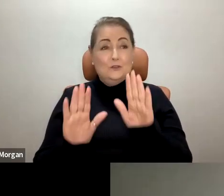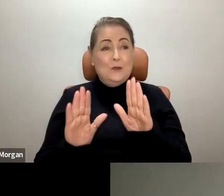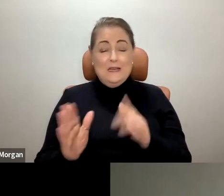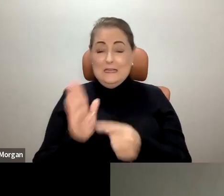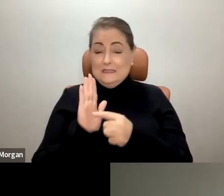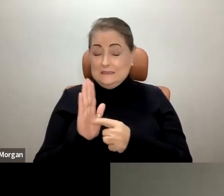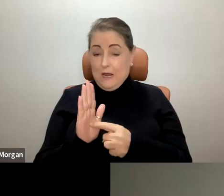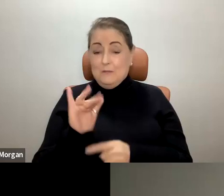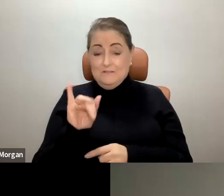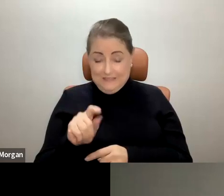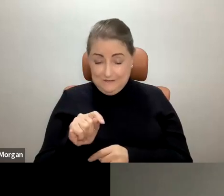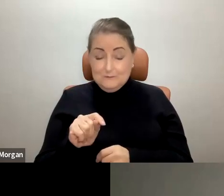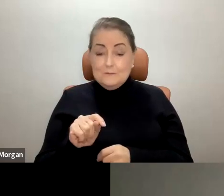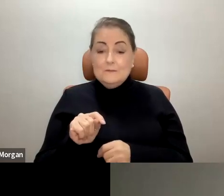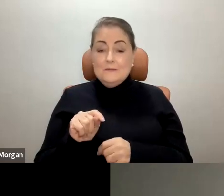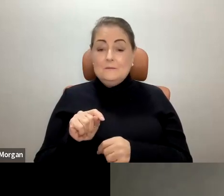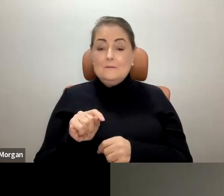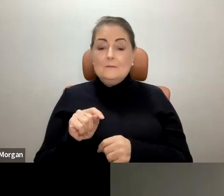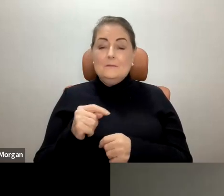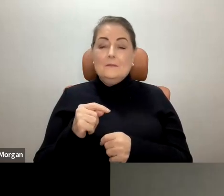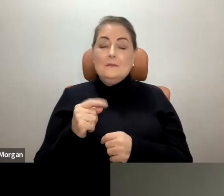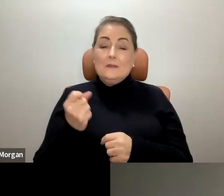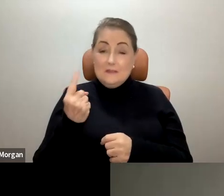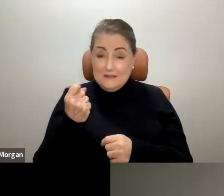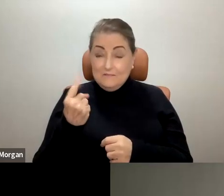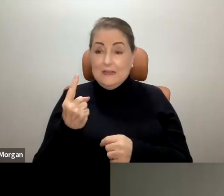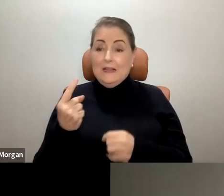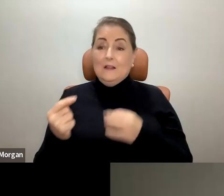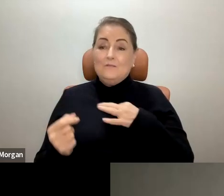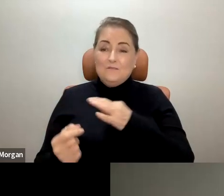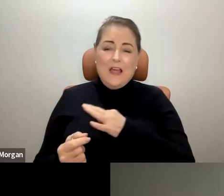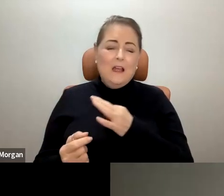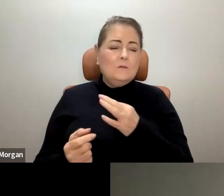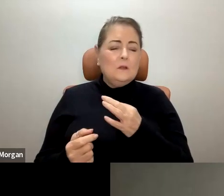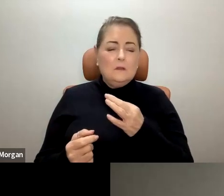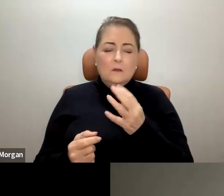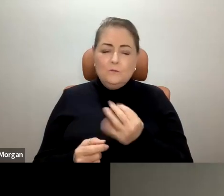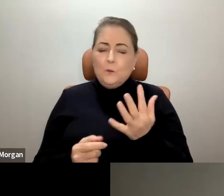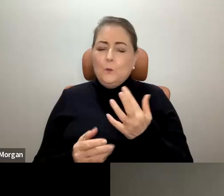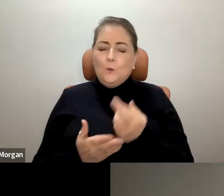it, you know, giving faculty just just a few resources to